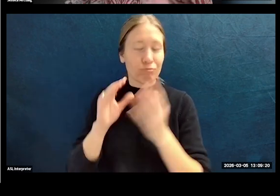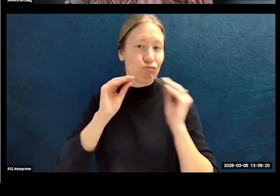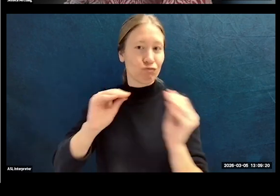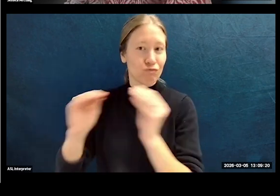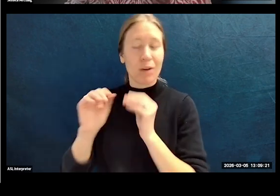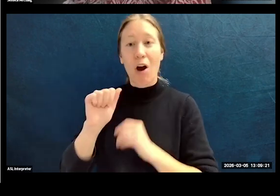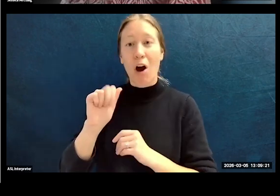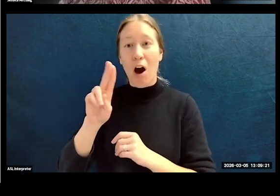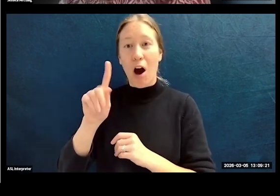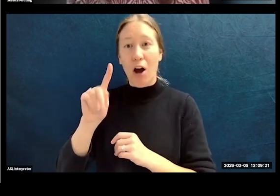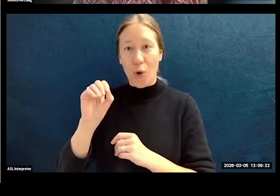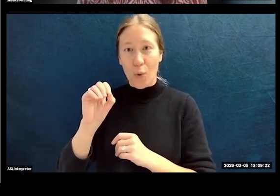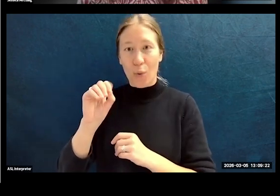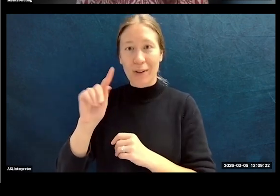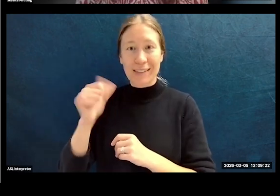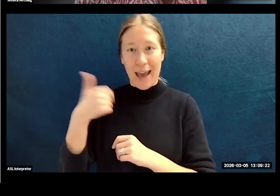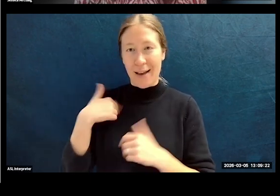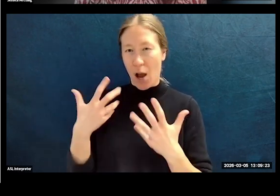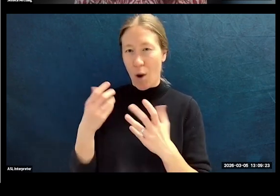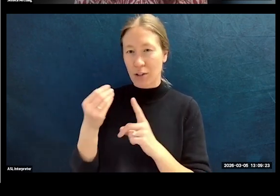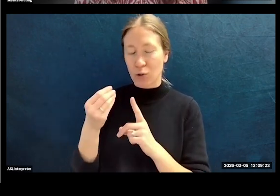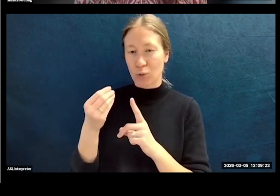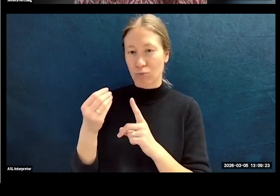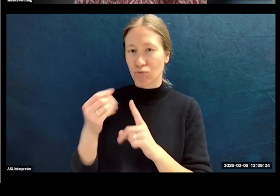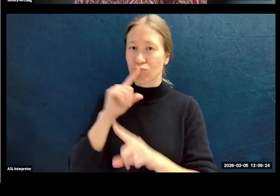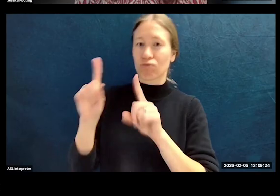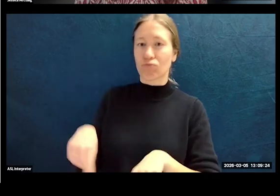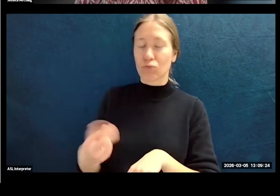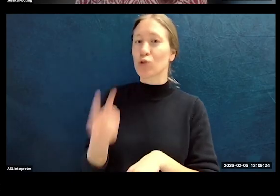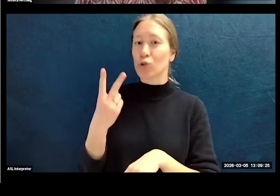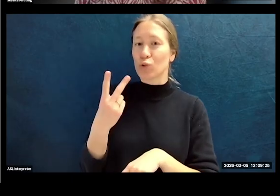I wanted to speak to two questions that came in in the Q&A.